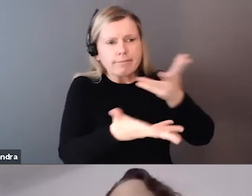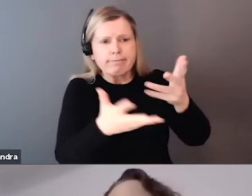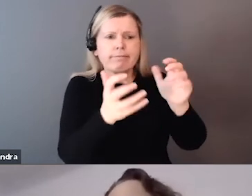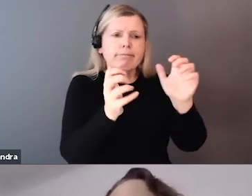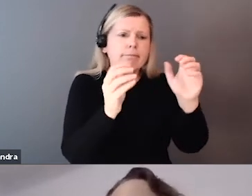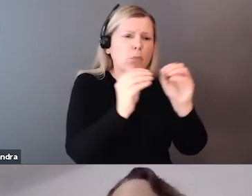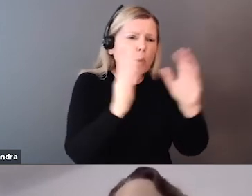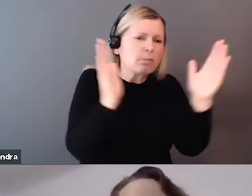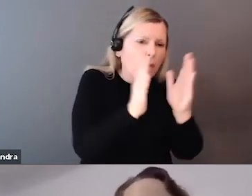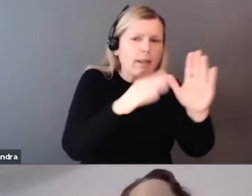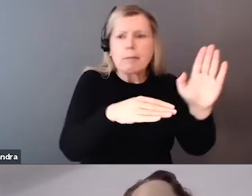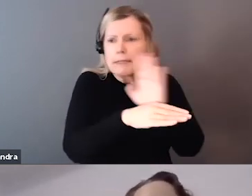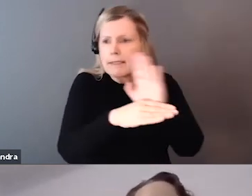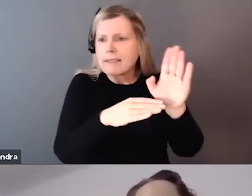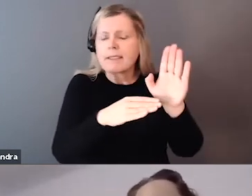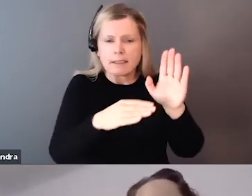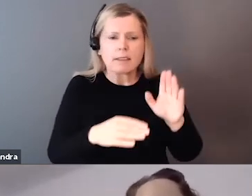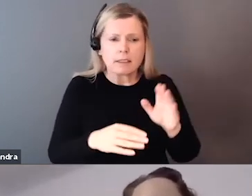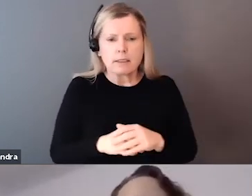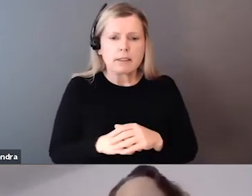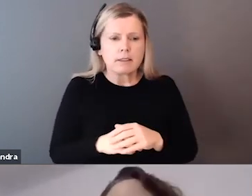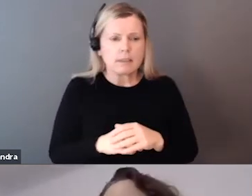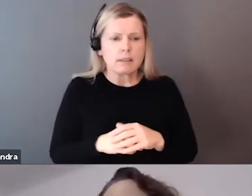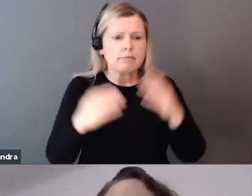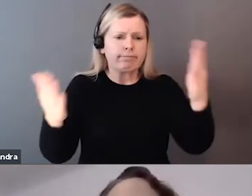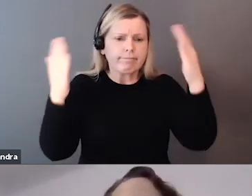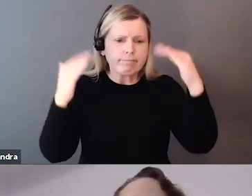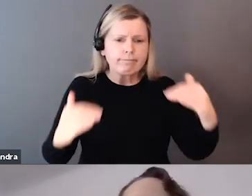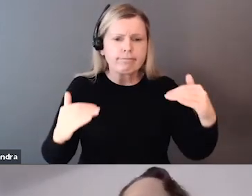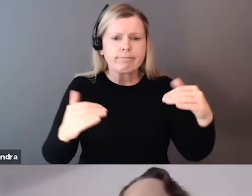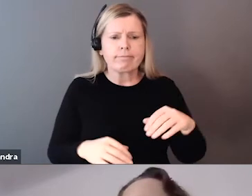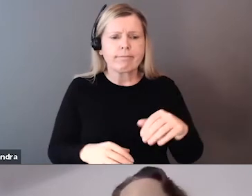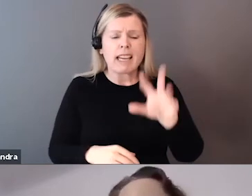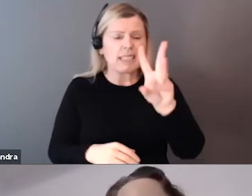absence management and return to work. We talked to people in worker's compensation, in big private